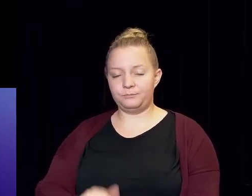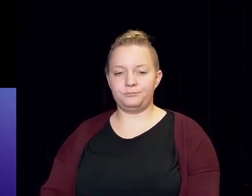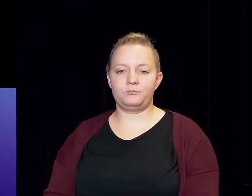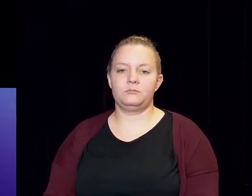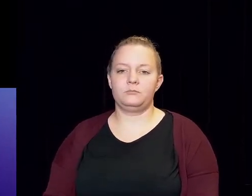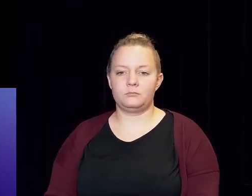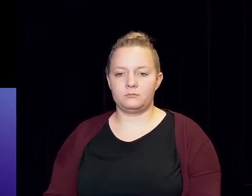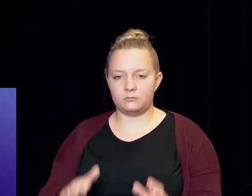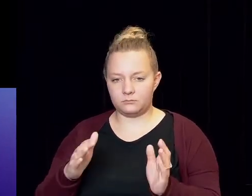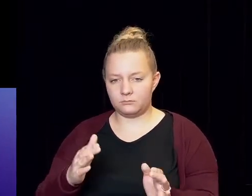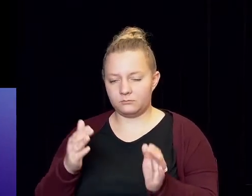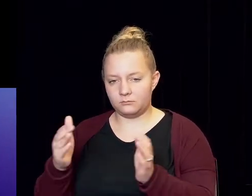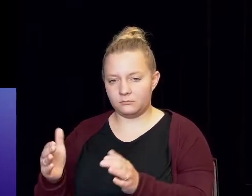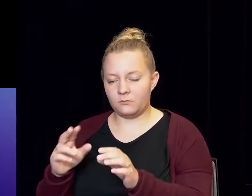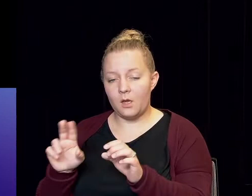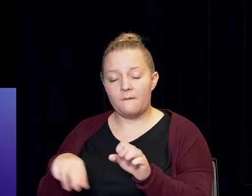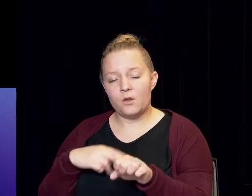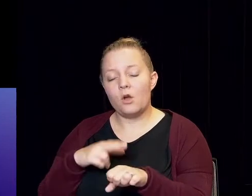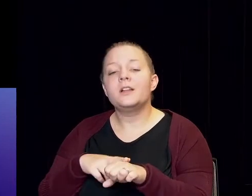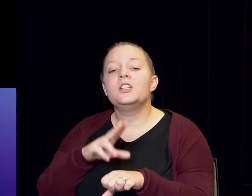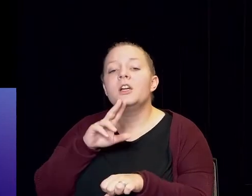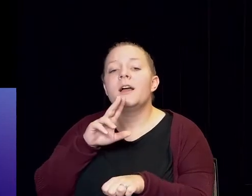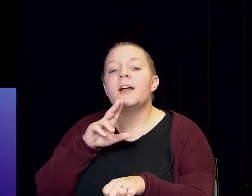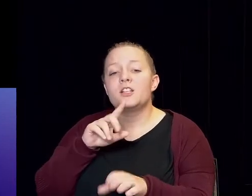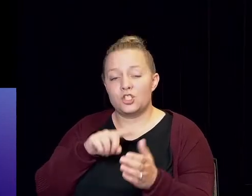And then of course, we're going to check if our answers are reasonable.